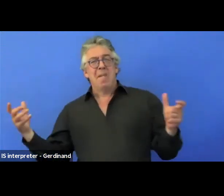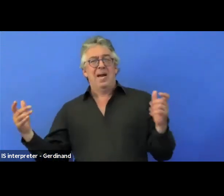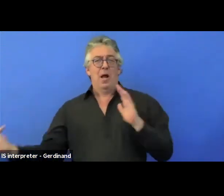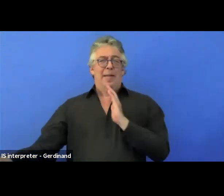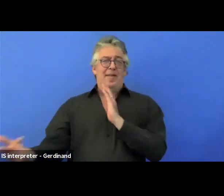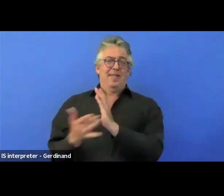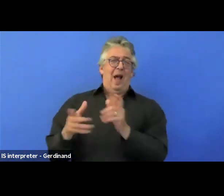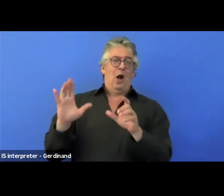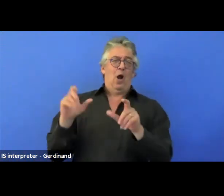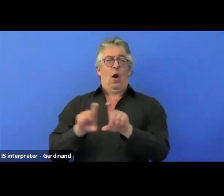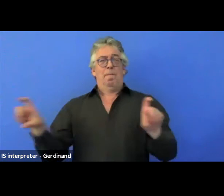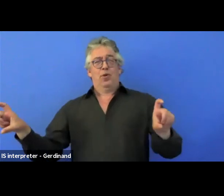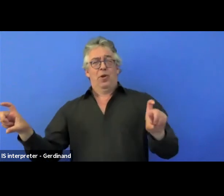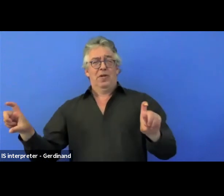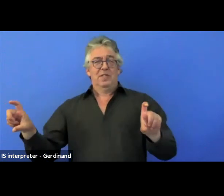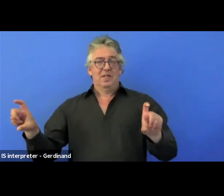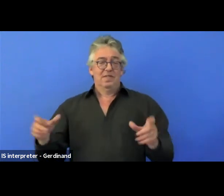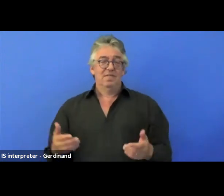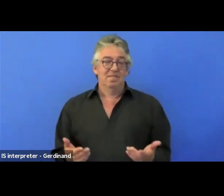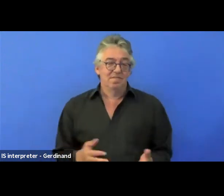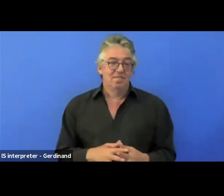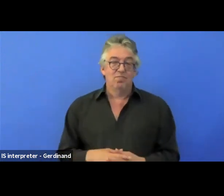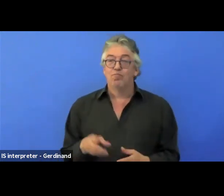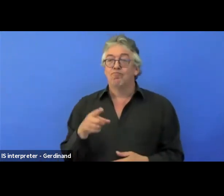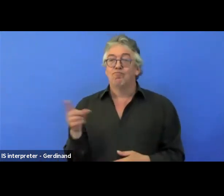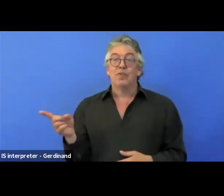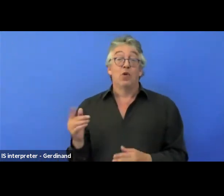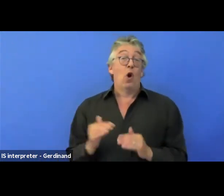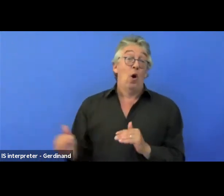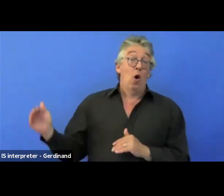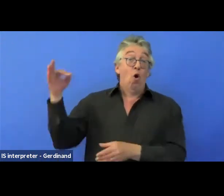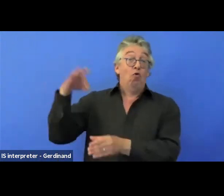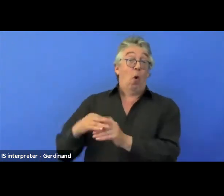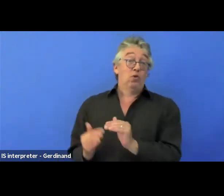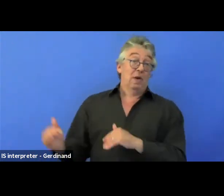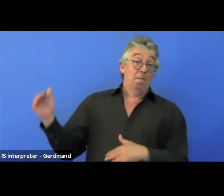which have more votes than us, than ANEC or EDF.